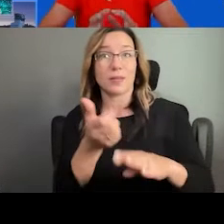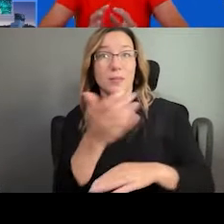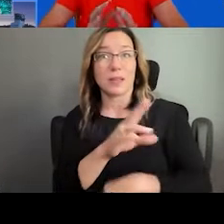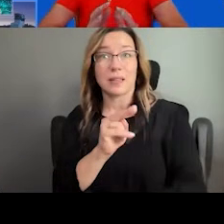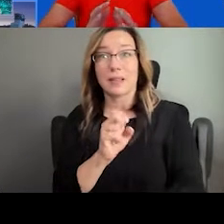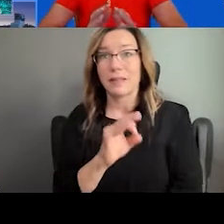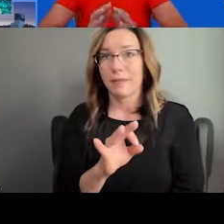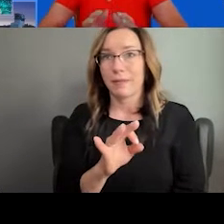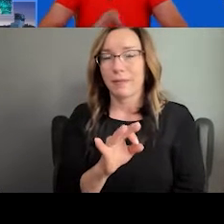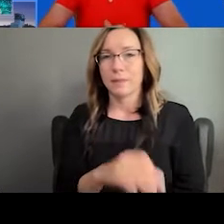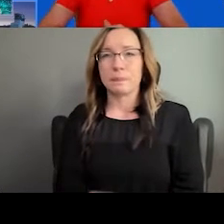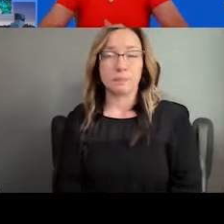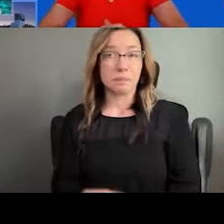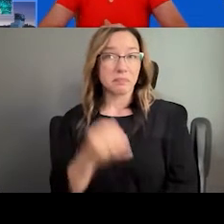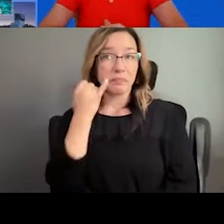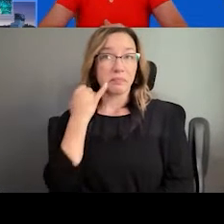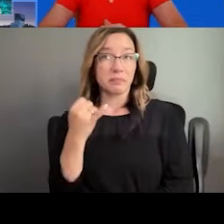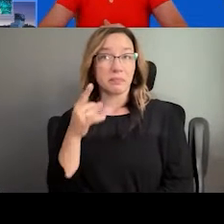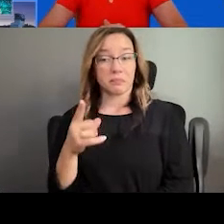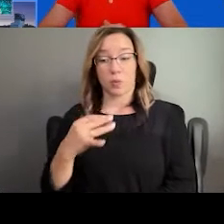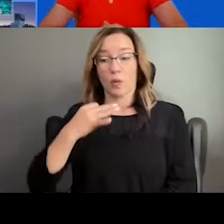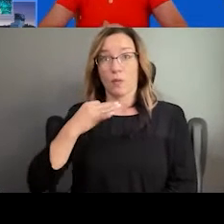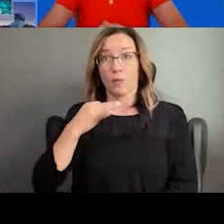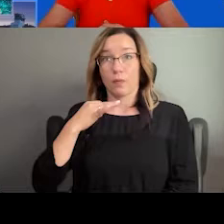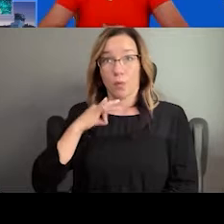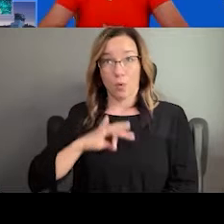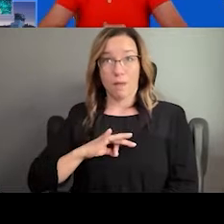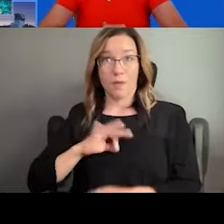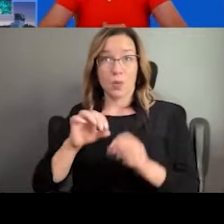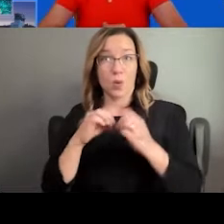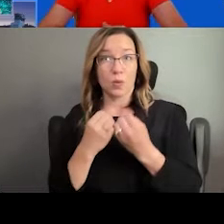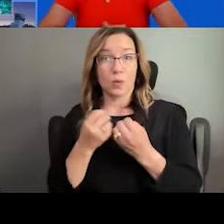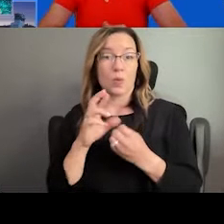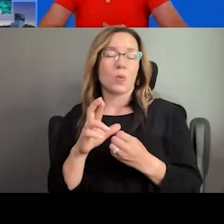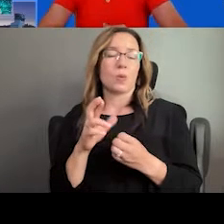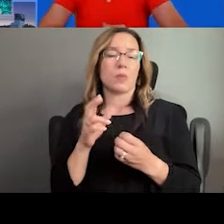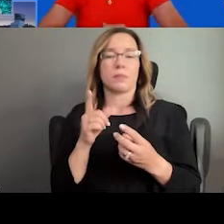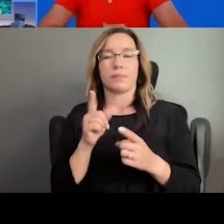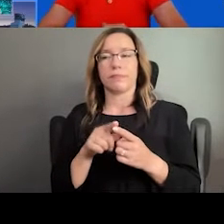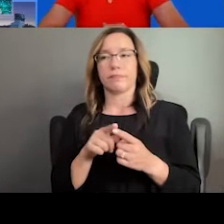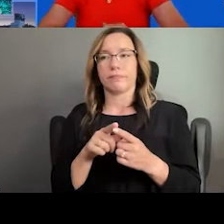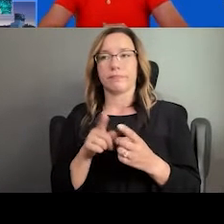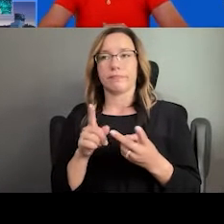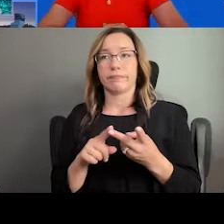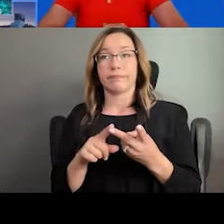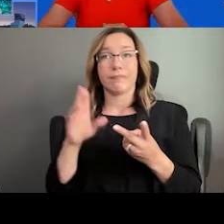If you are a for profit organization or you as an institution of higher education,